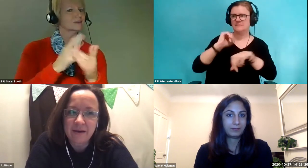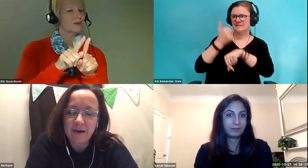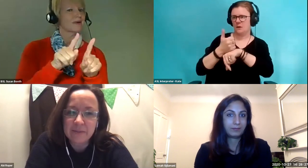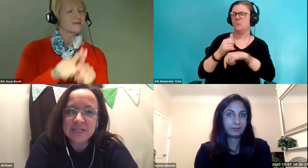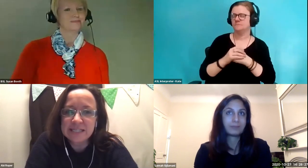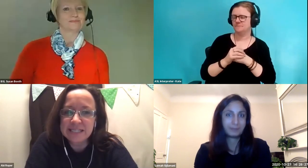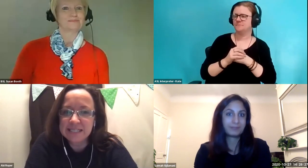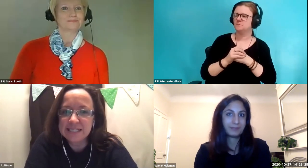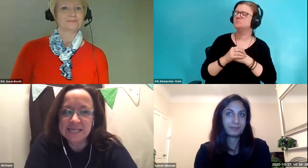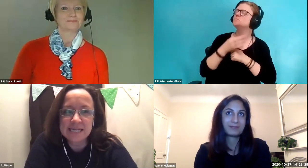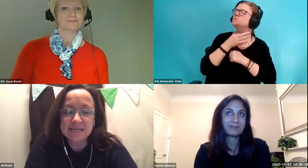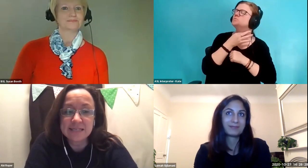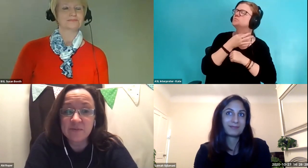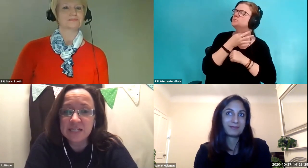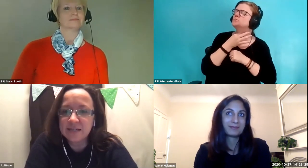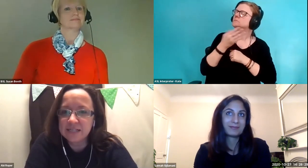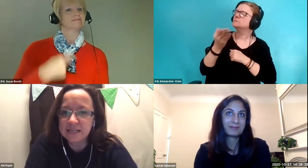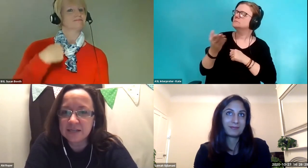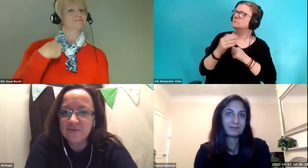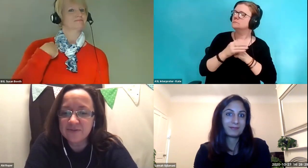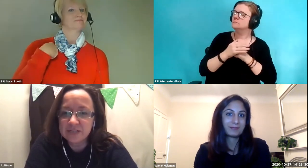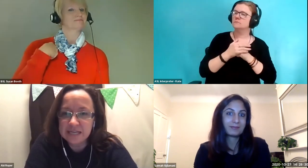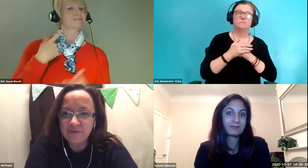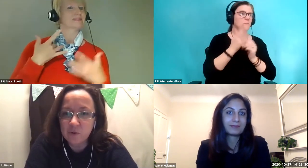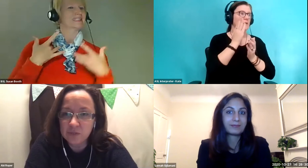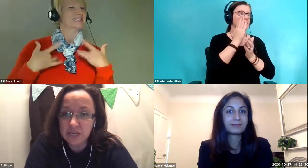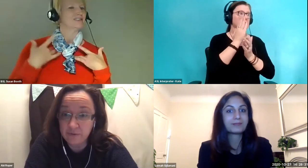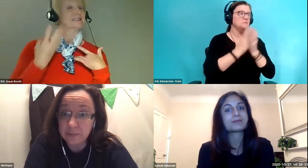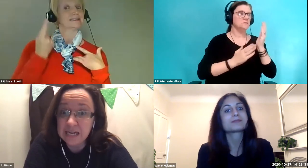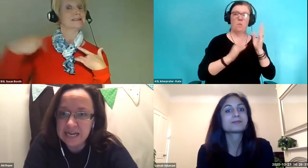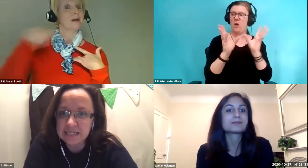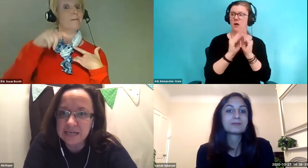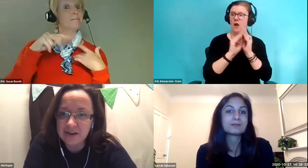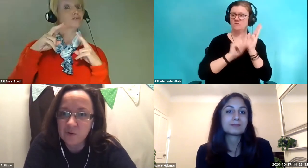I'm interested to see that that some researchers at this conference have also from Gallaudet have